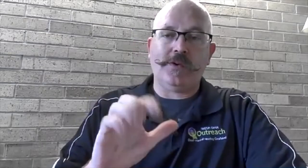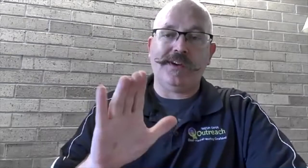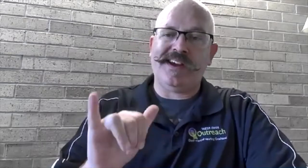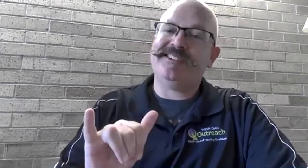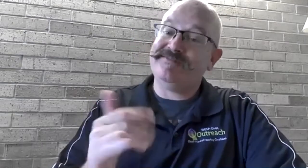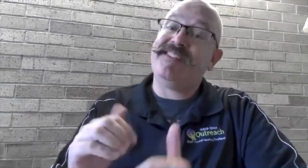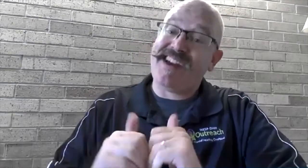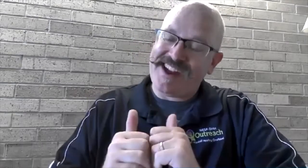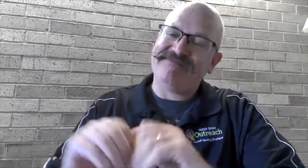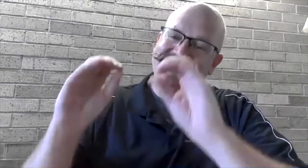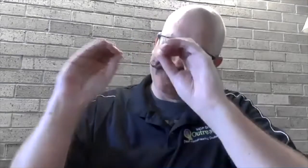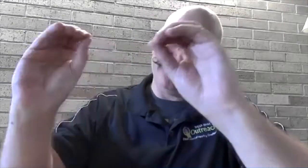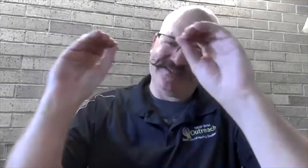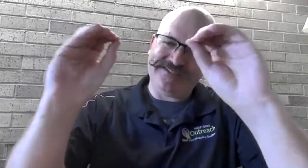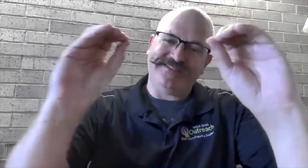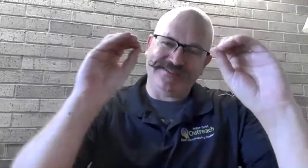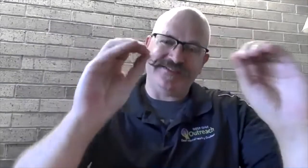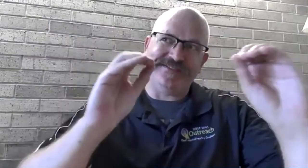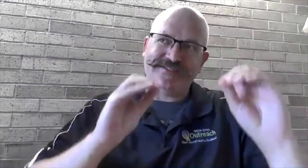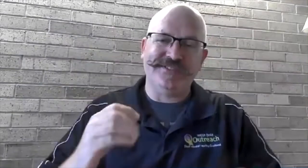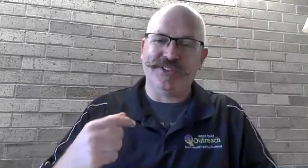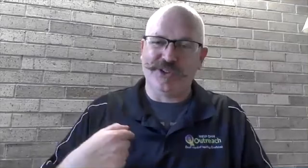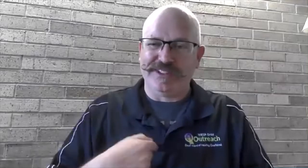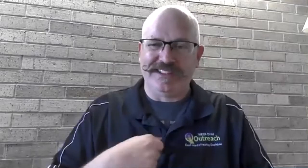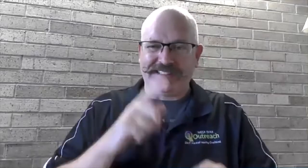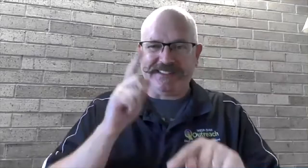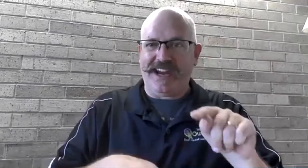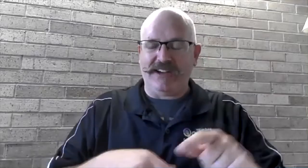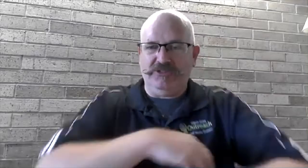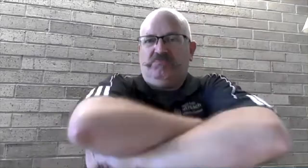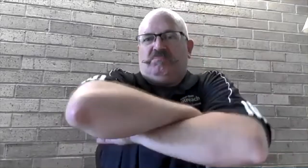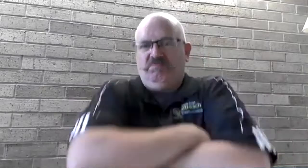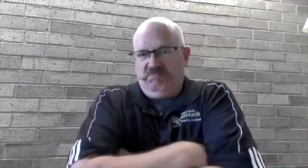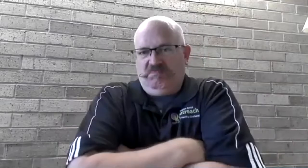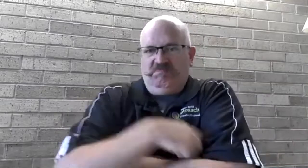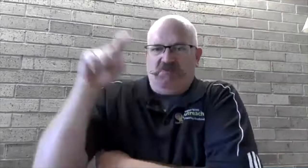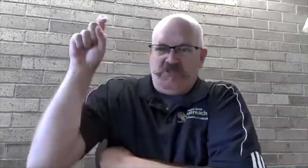that's one way to teach others. We can't just sit around and say, "Well I have to have this or that!"